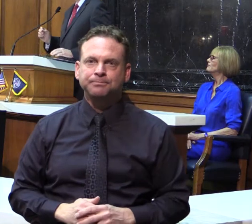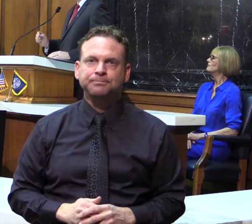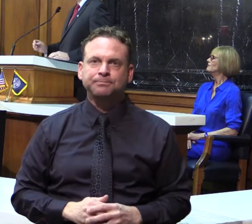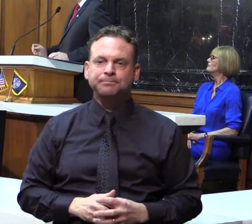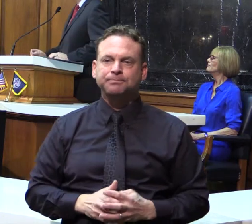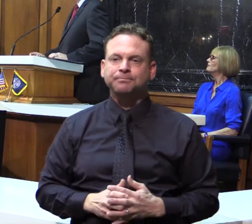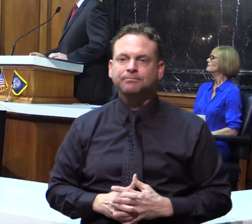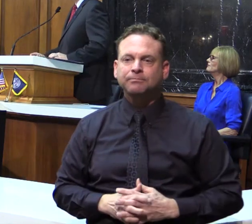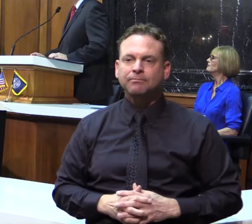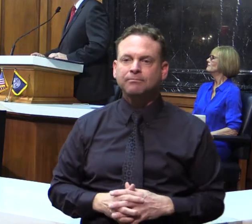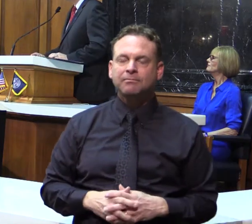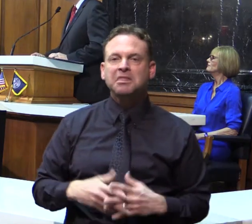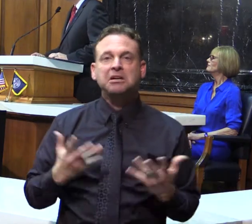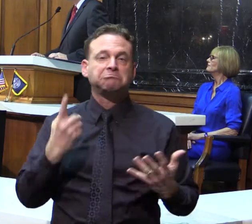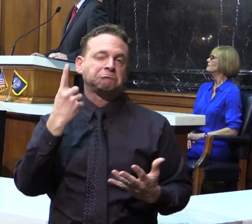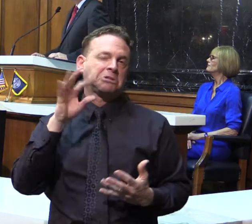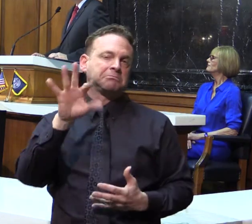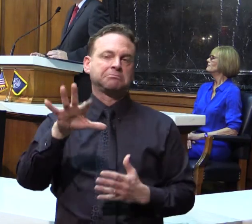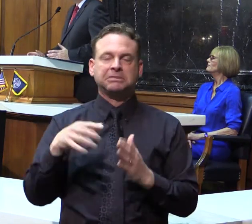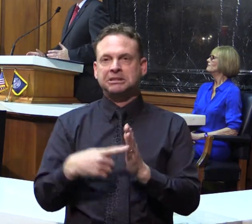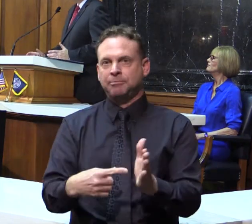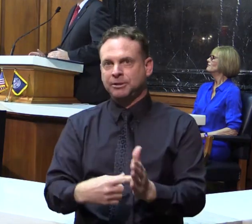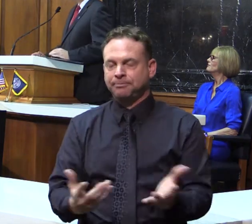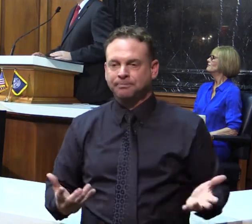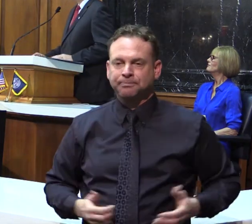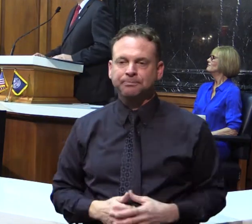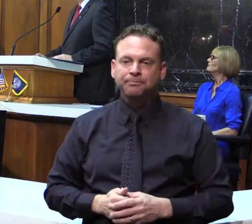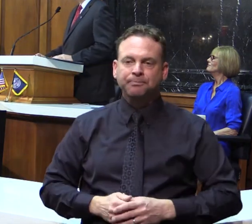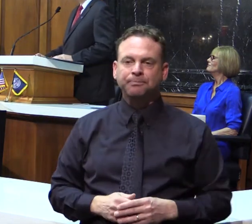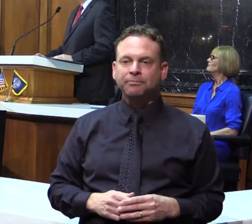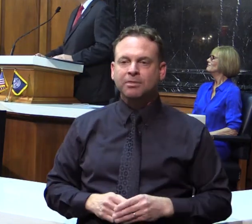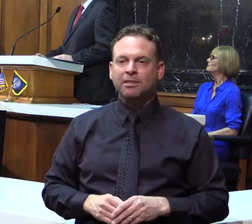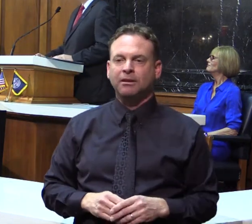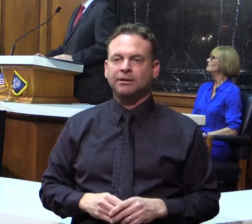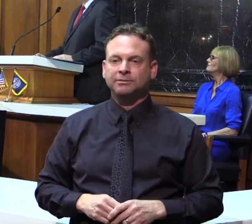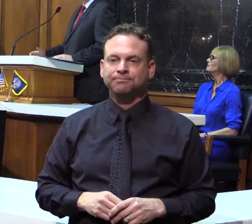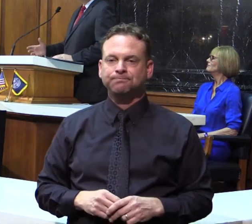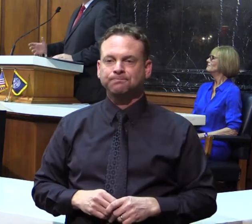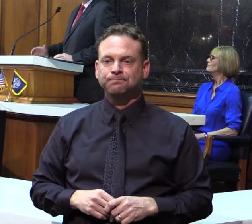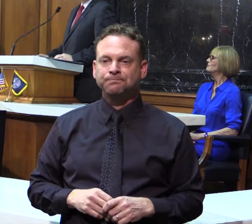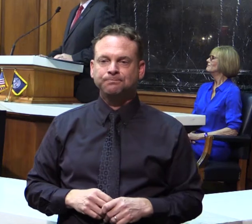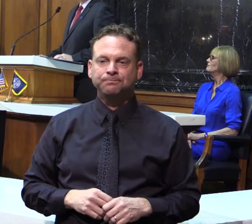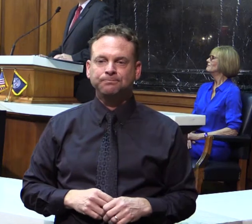• More than 700,000 Hoosiers started college but didn’t finish … and many of them would